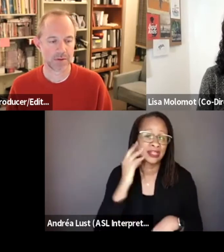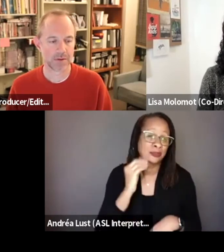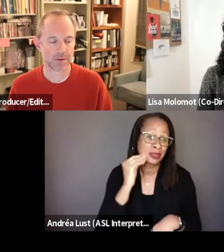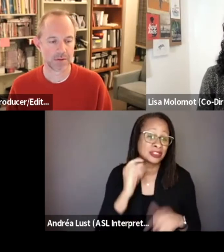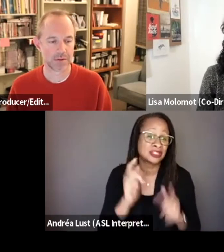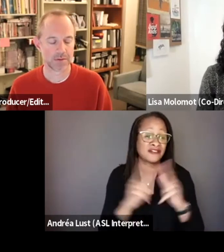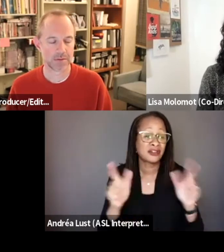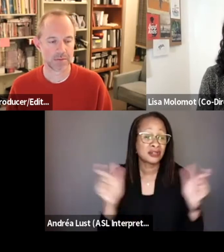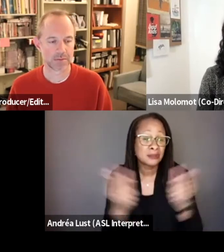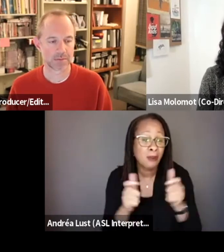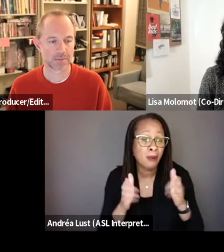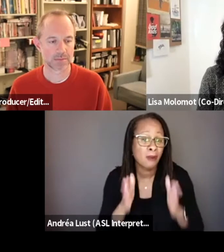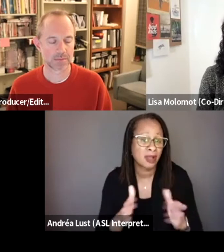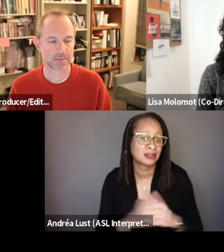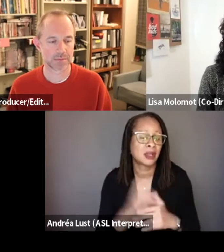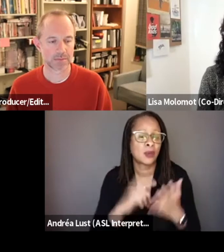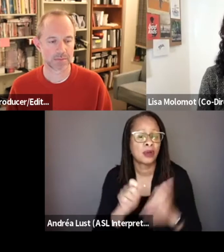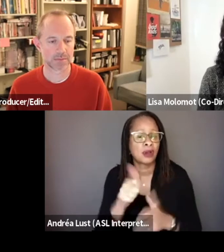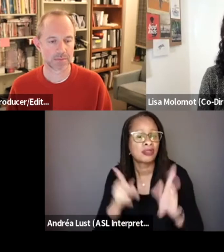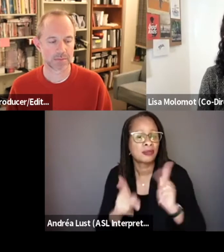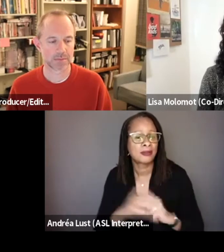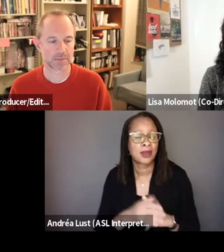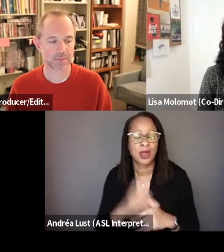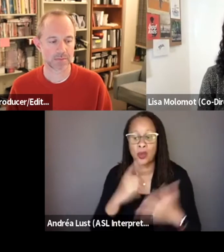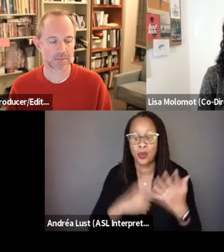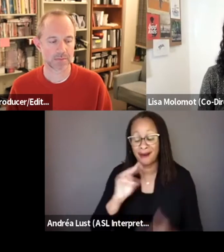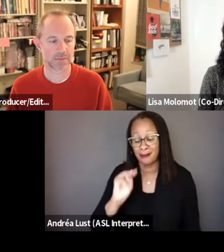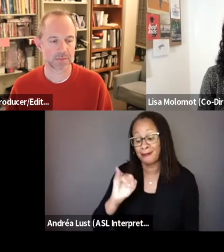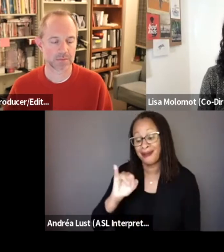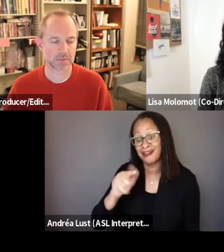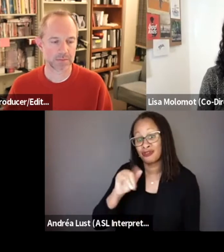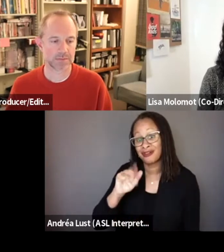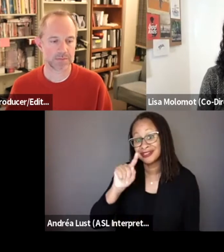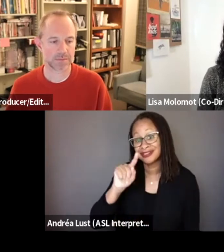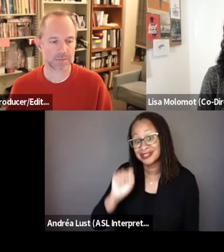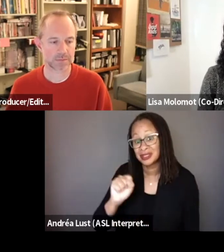what other people, what migrants would experience being out in the brush.